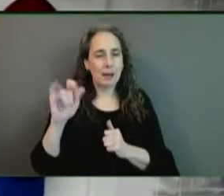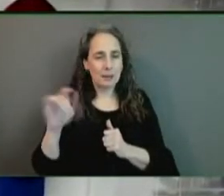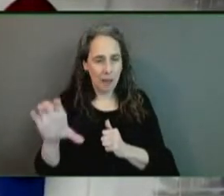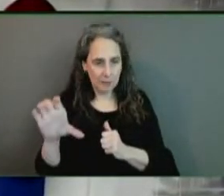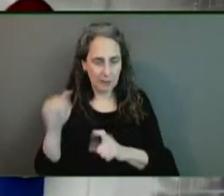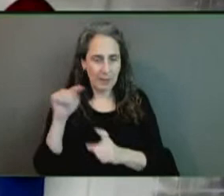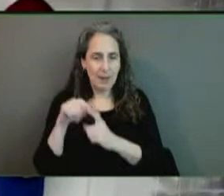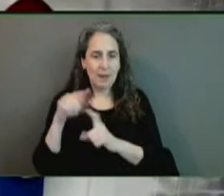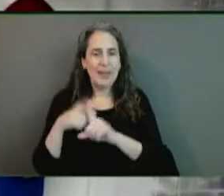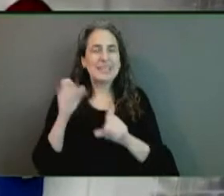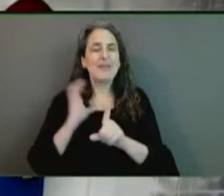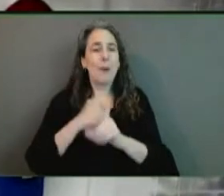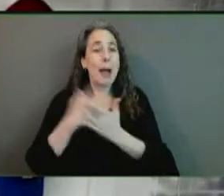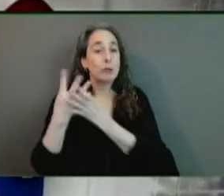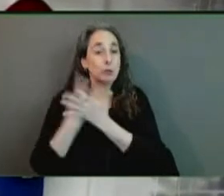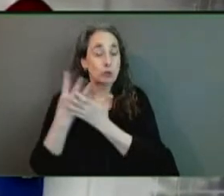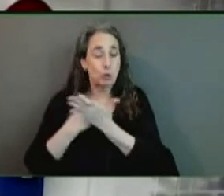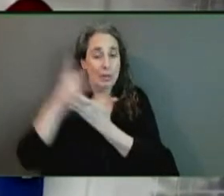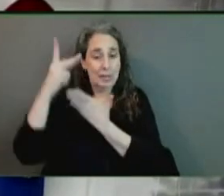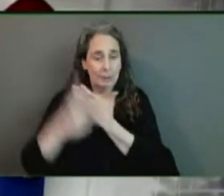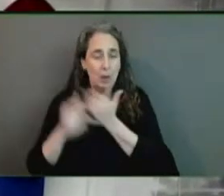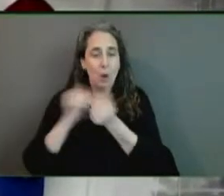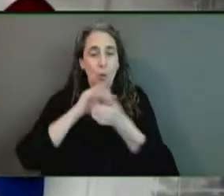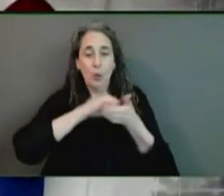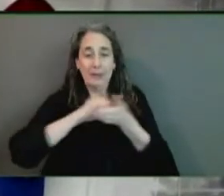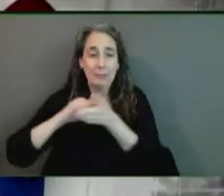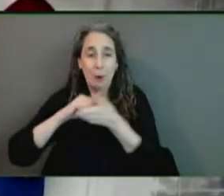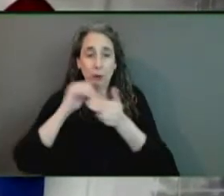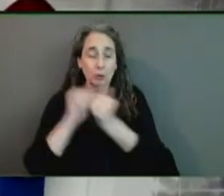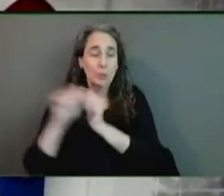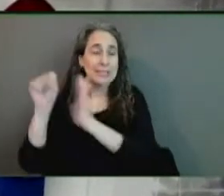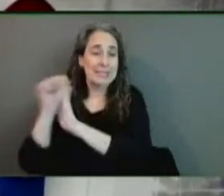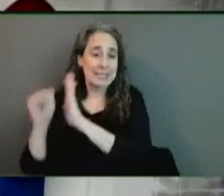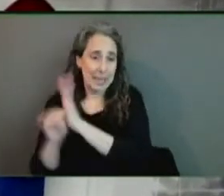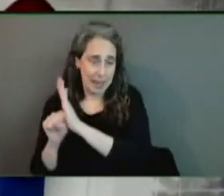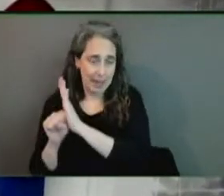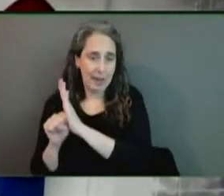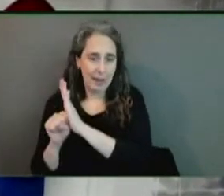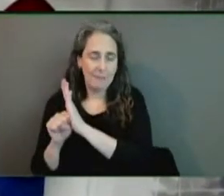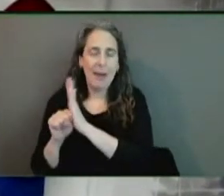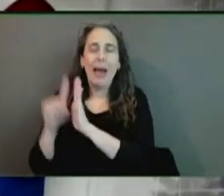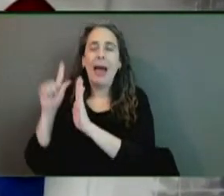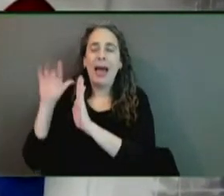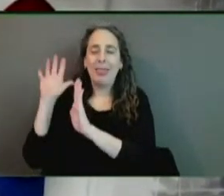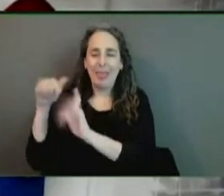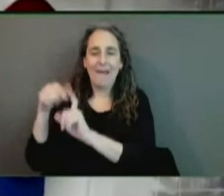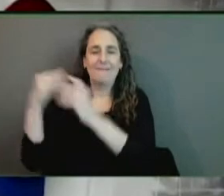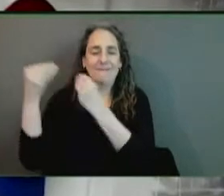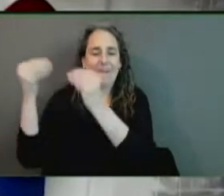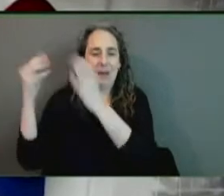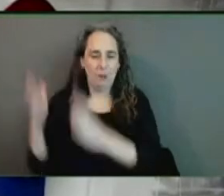that's really, um Coming from our screening program through